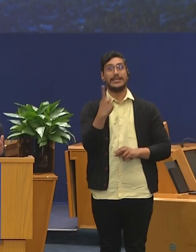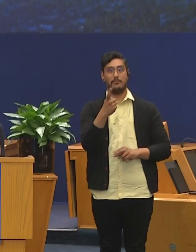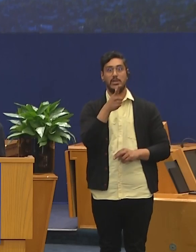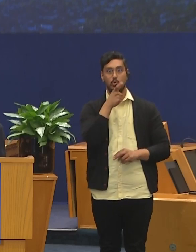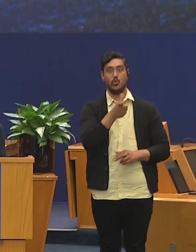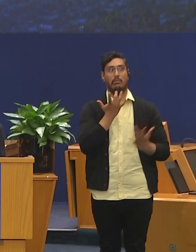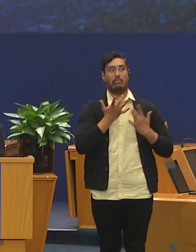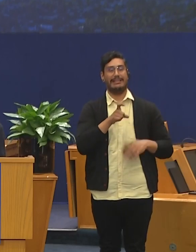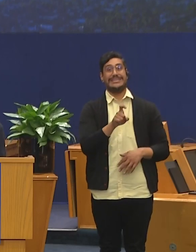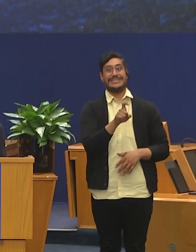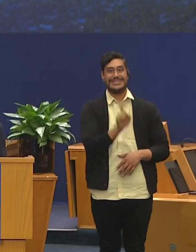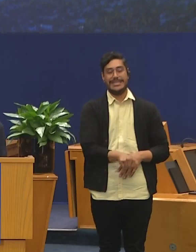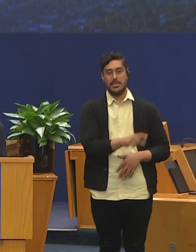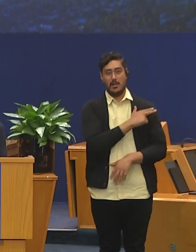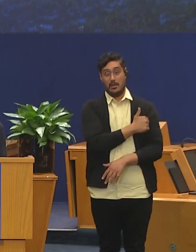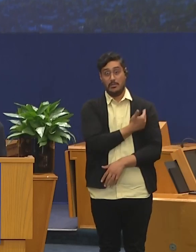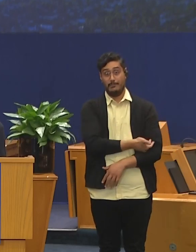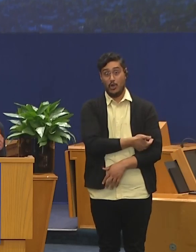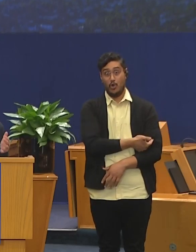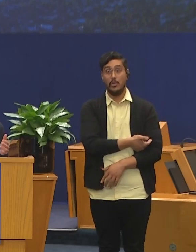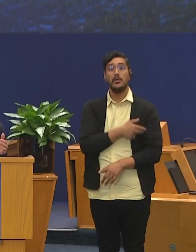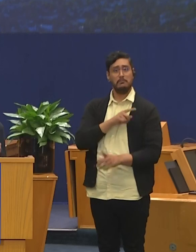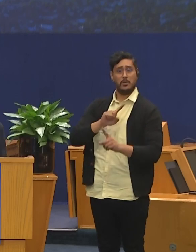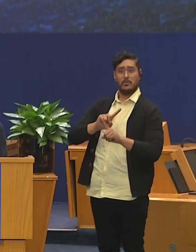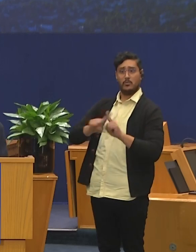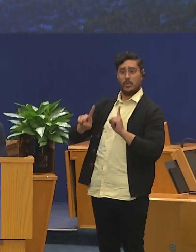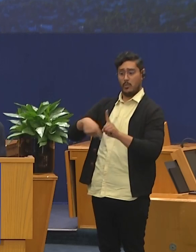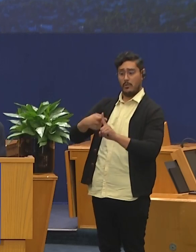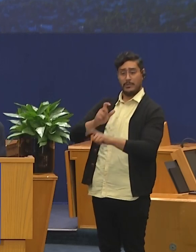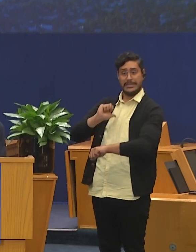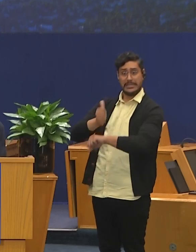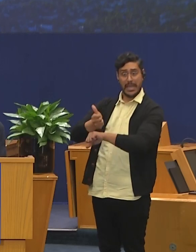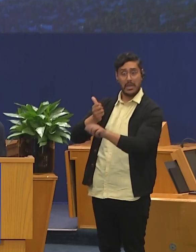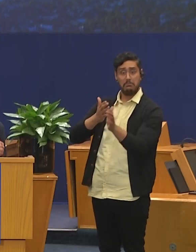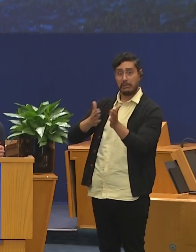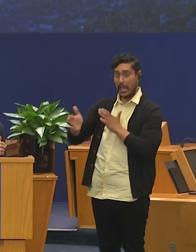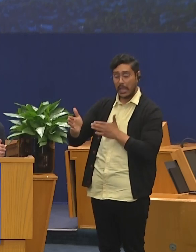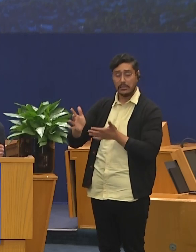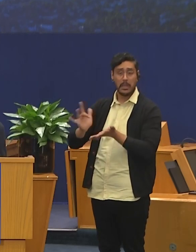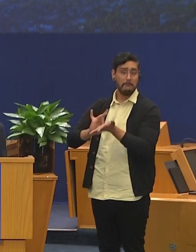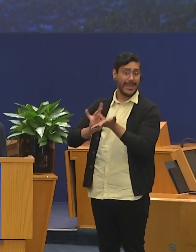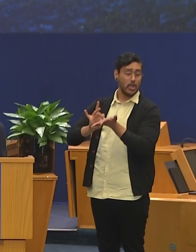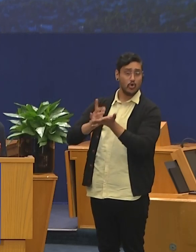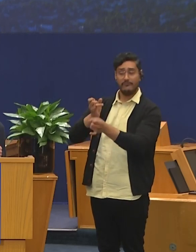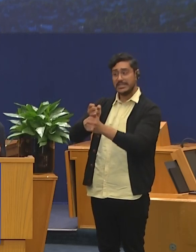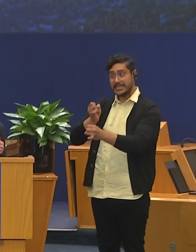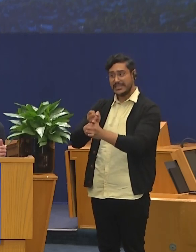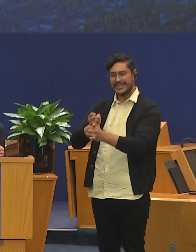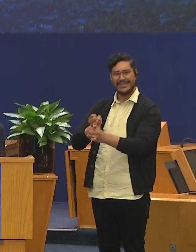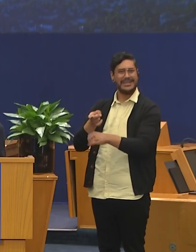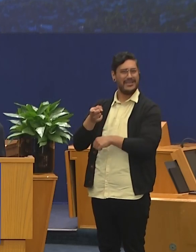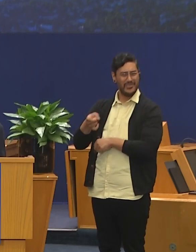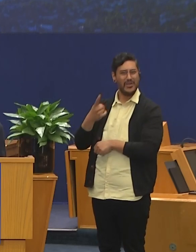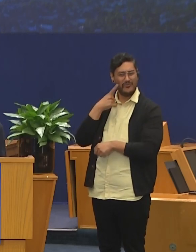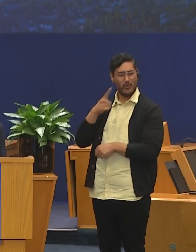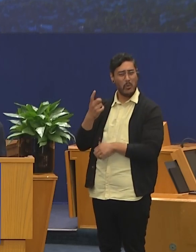NEED HOSPITAL CARE. BUT WE DO HAVE PLANS. AND WHEN WE SET UP THESE MEDICAL FACILITIES, THEY'RE THERE FOR A